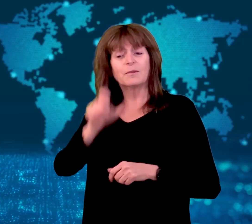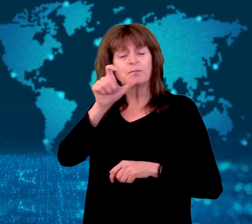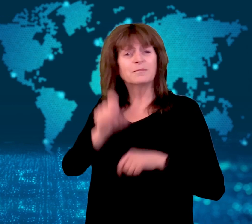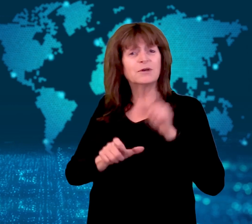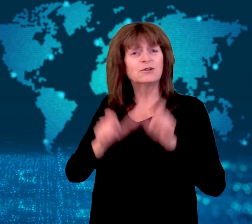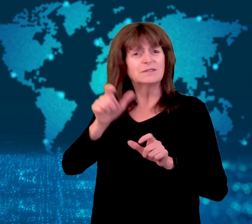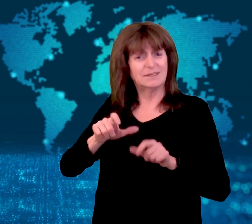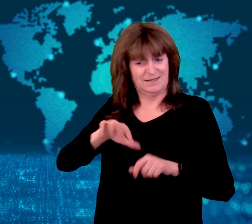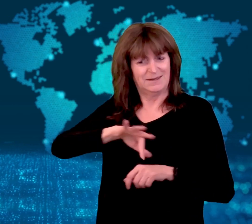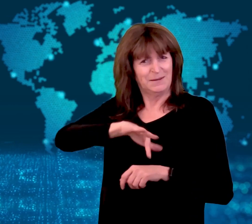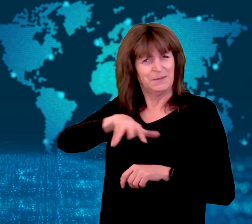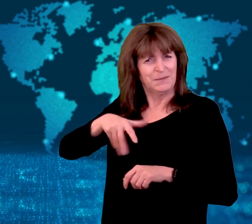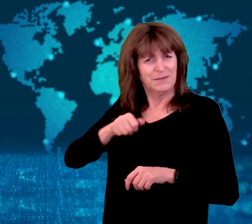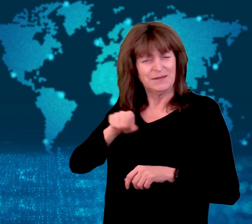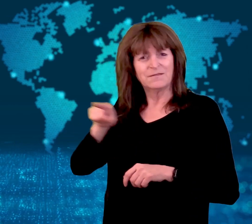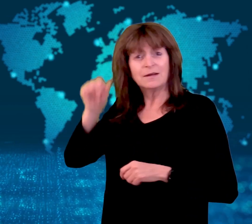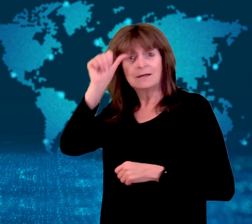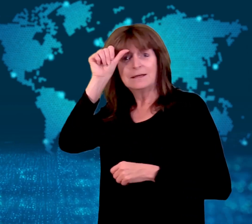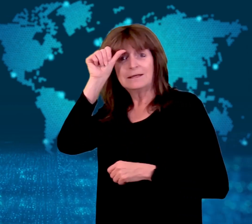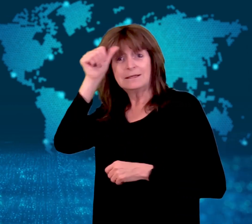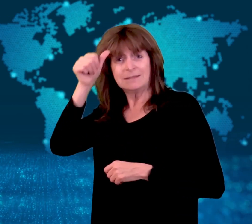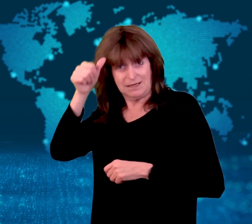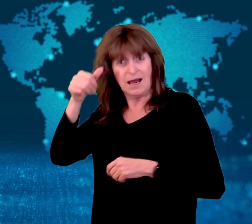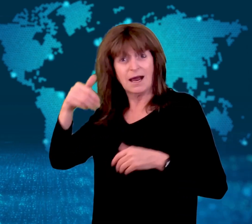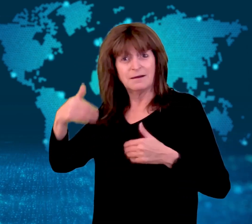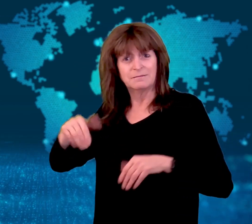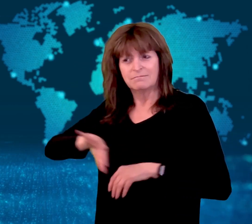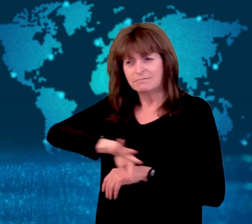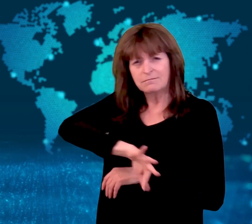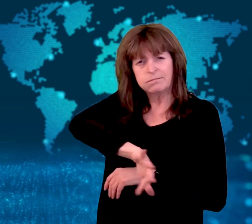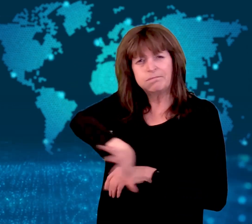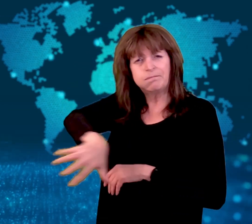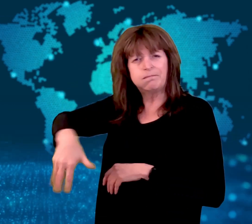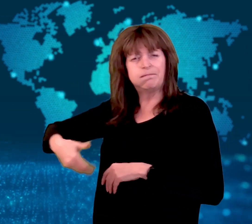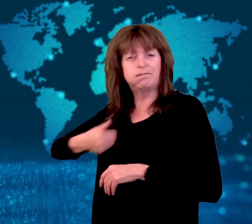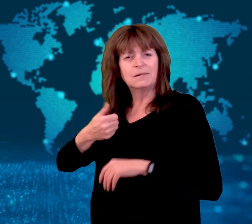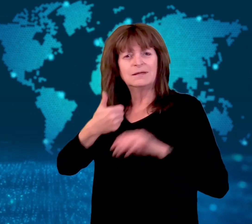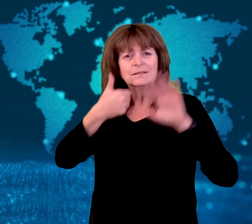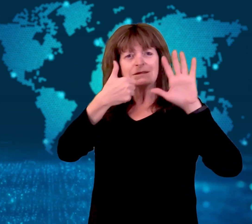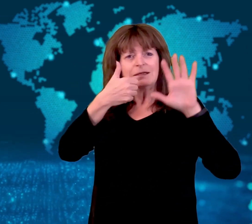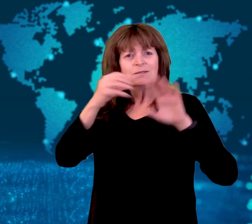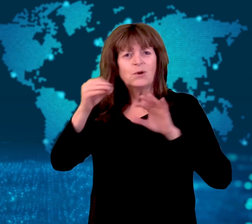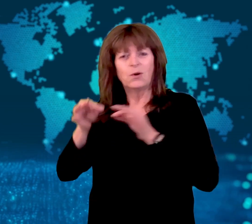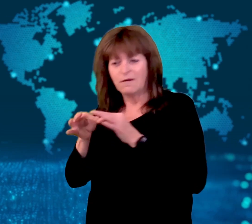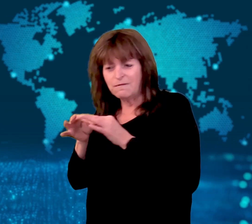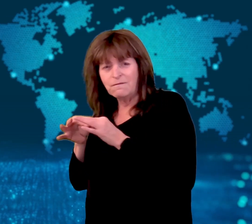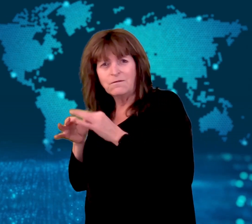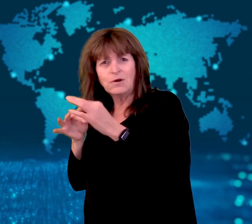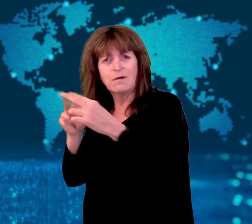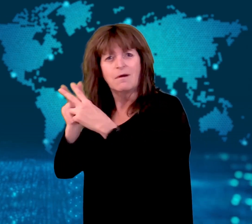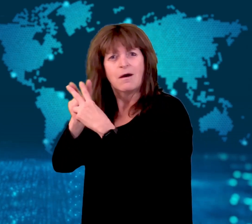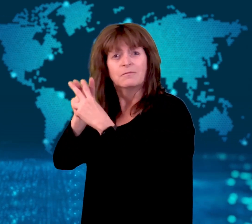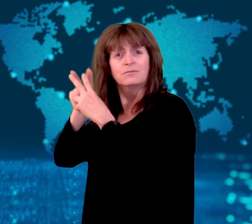[GEORGIA]: Thieves in India stole a 60-foot-long bridge